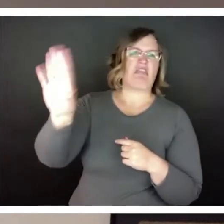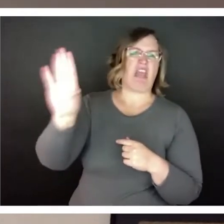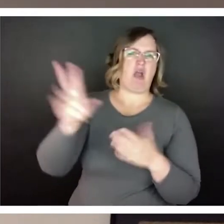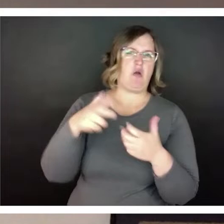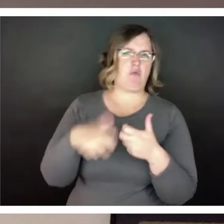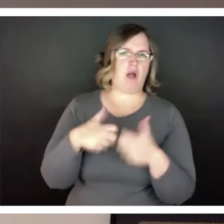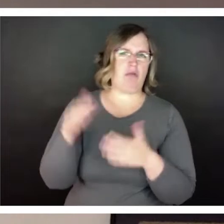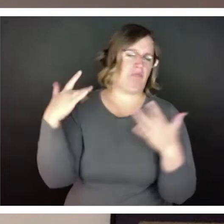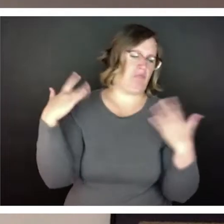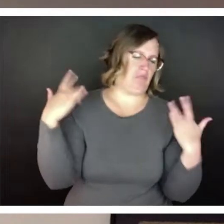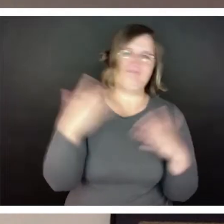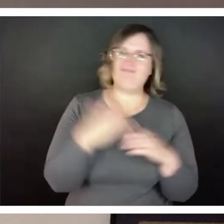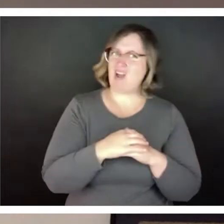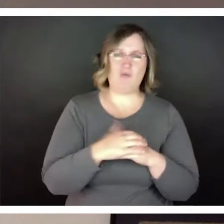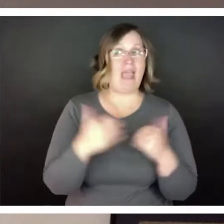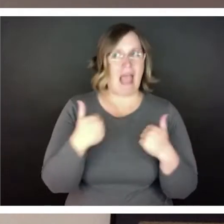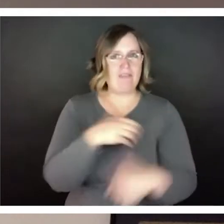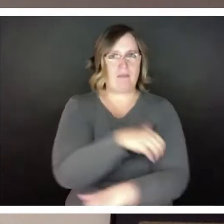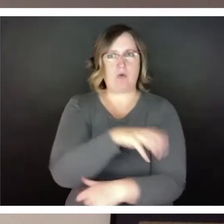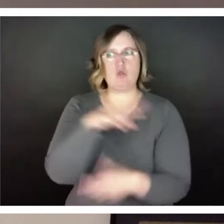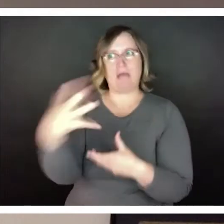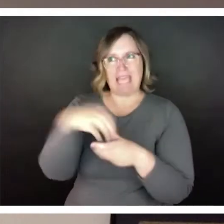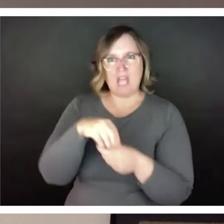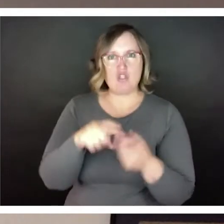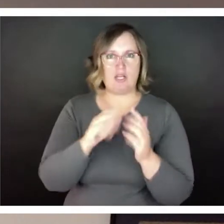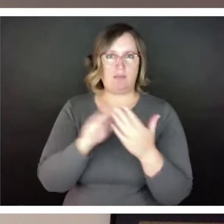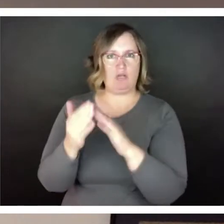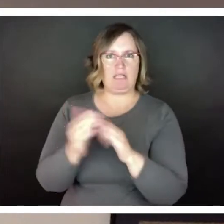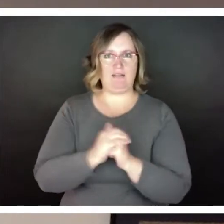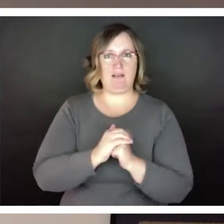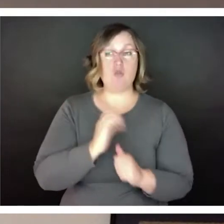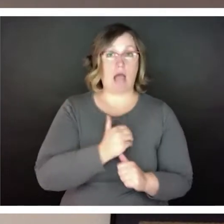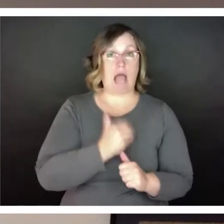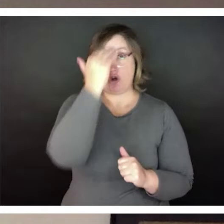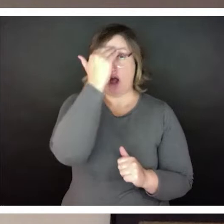to engage in community. Simply put our knowledge, needs to serve the city.